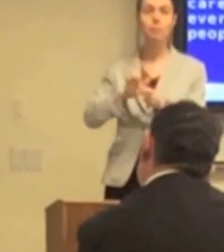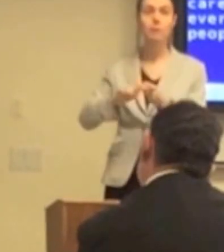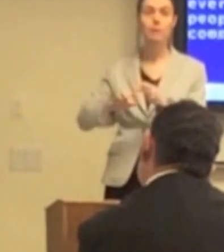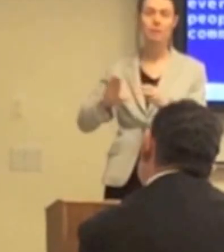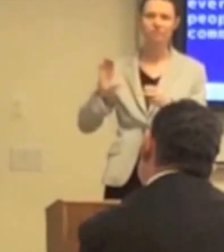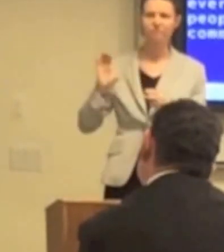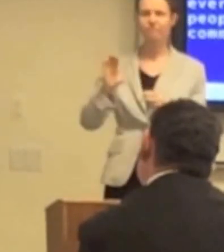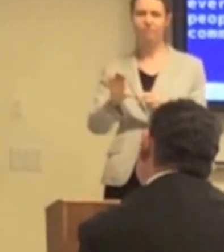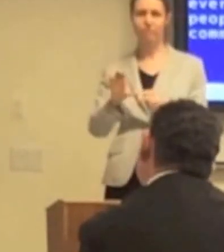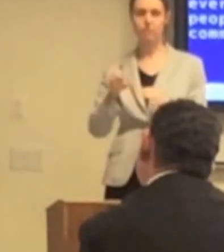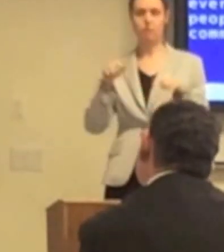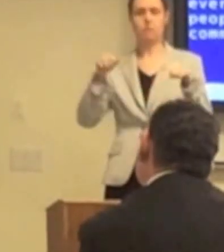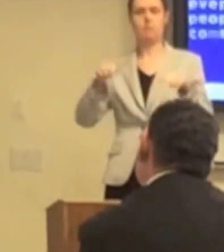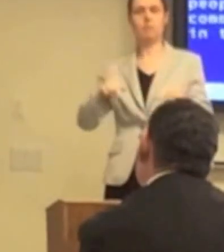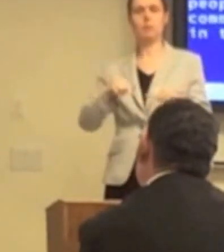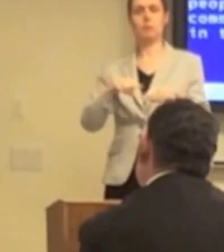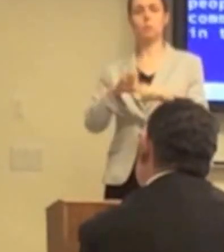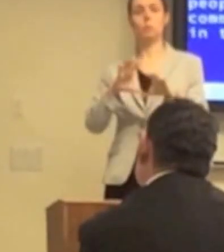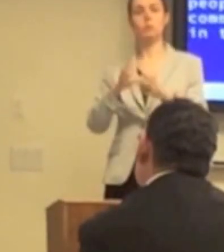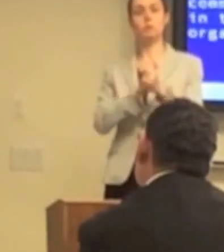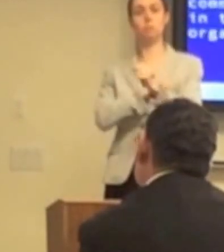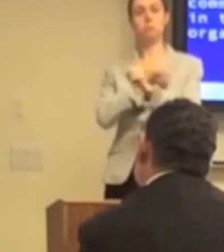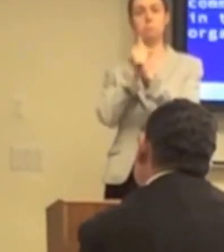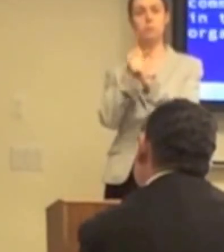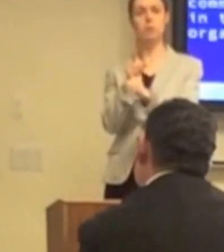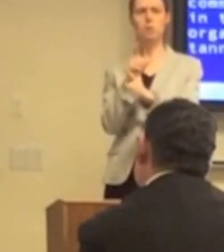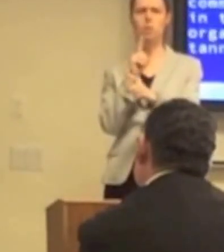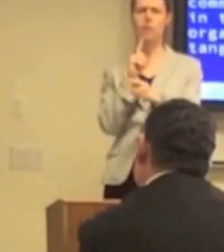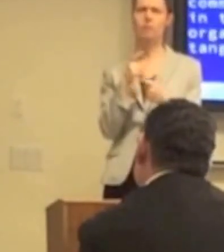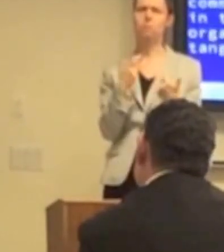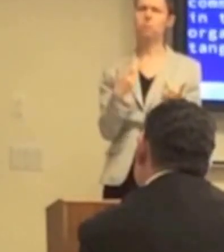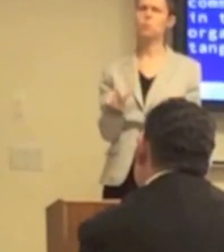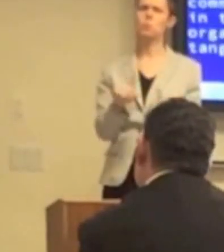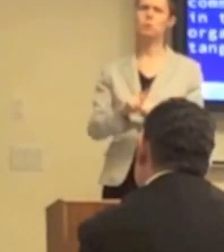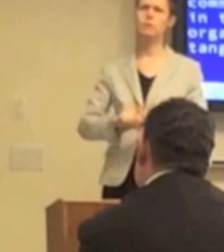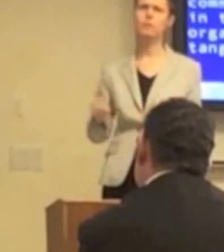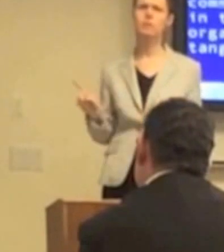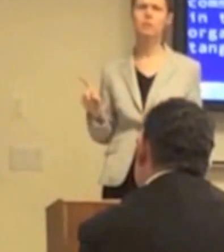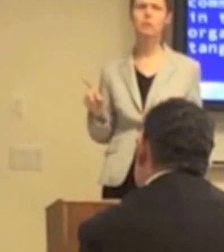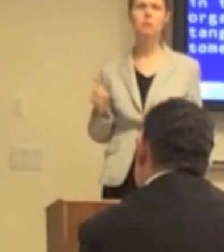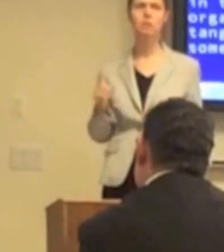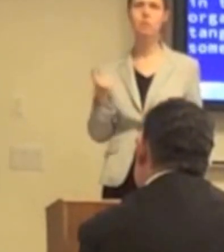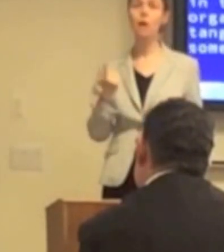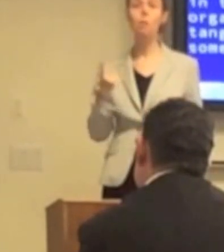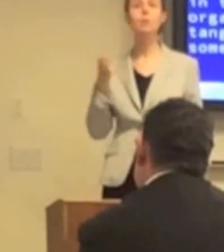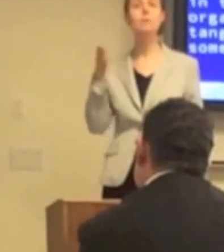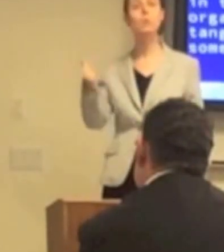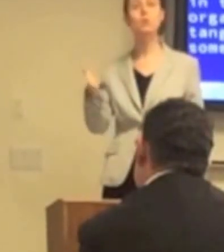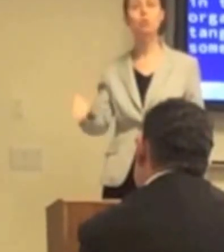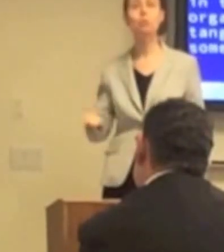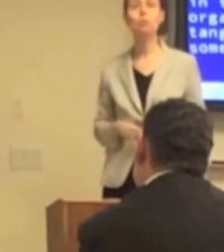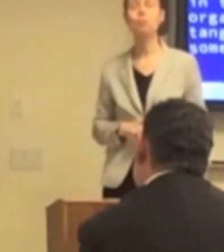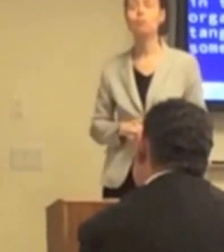mission of this organization makes a tangible difference in someone's tomorrow.